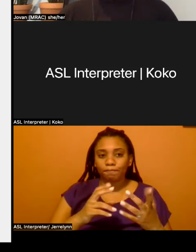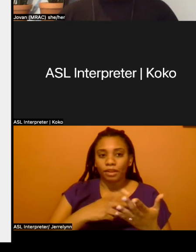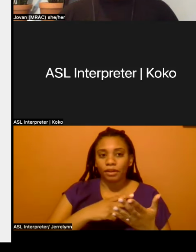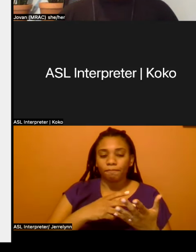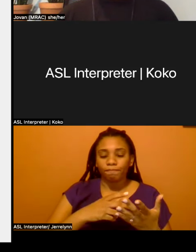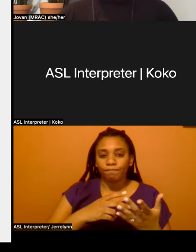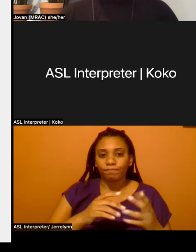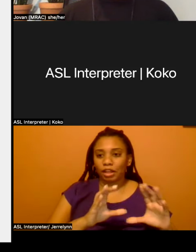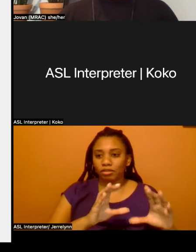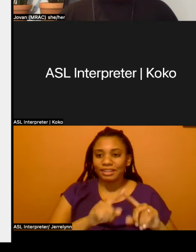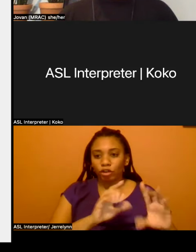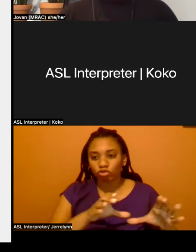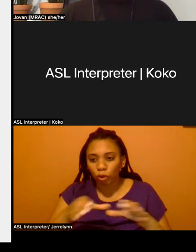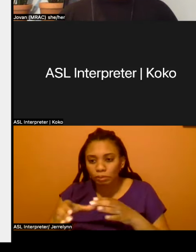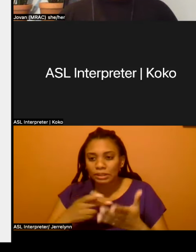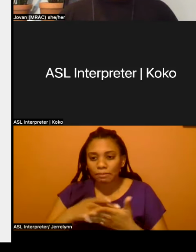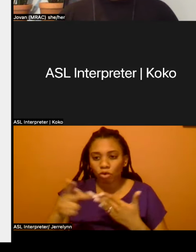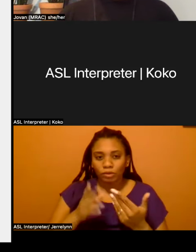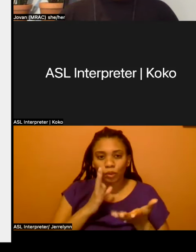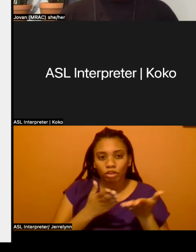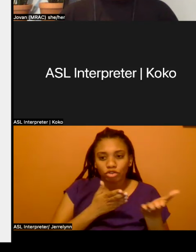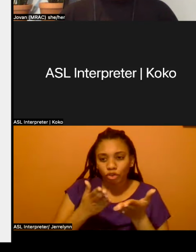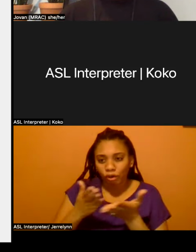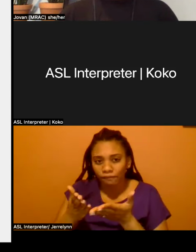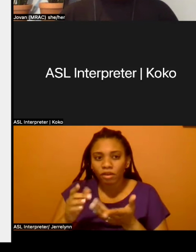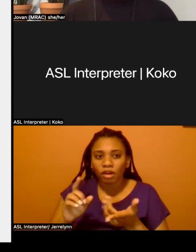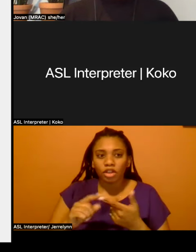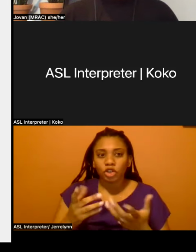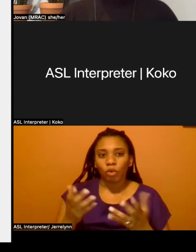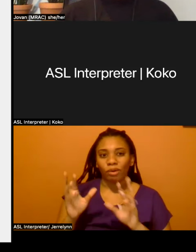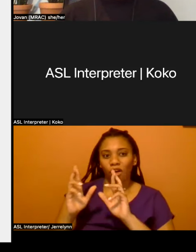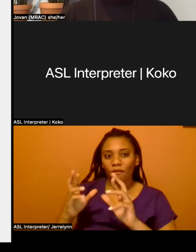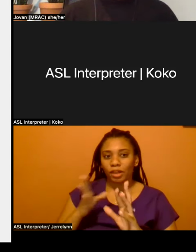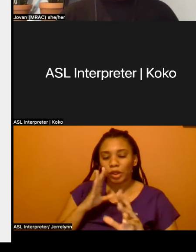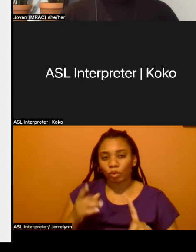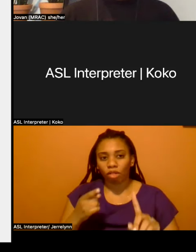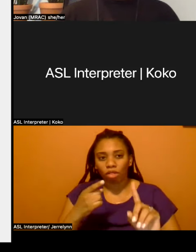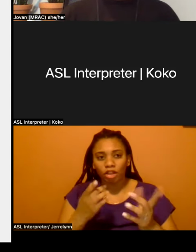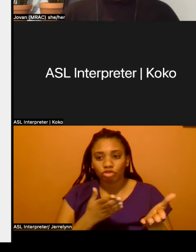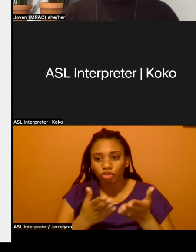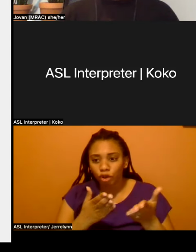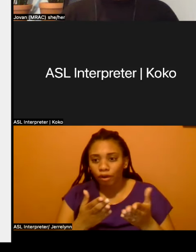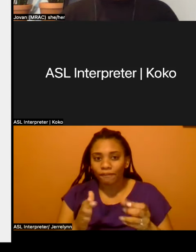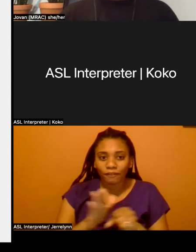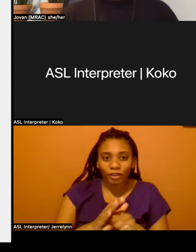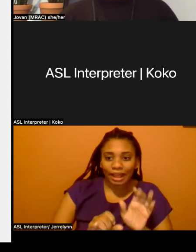feel comfortable sharing the fullness of their identities, experiences, and individuality with us.